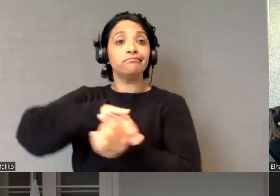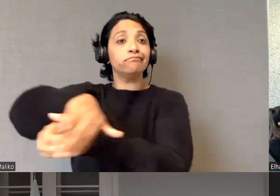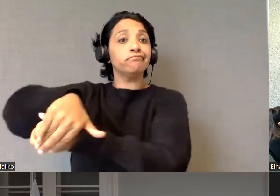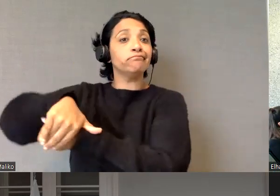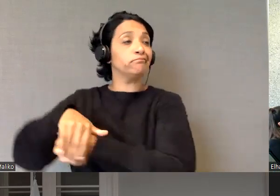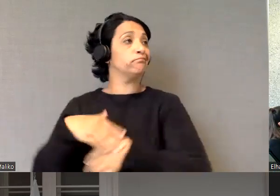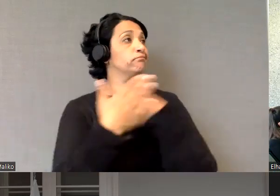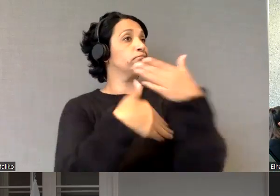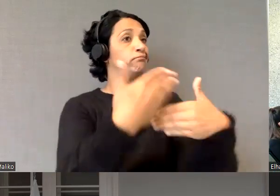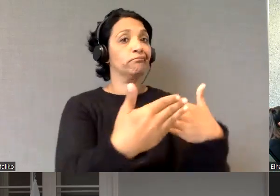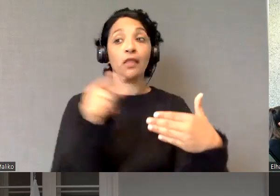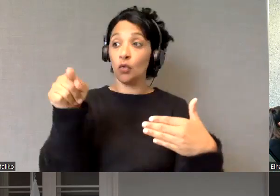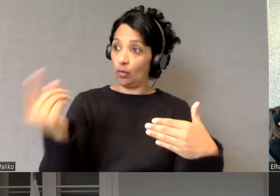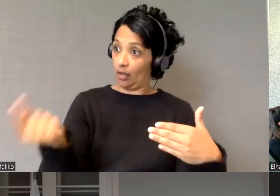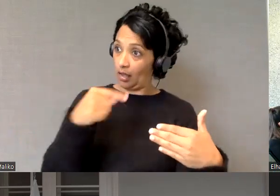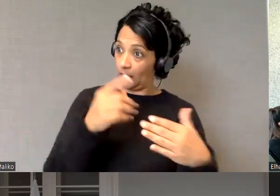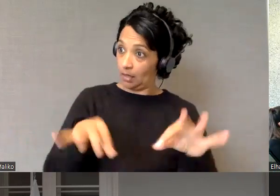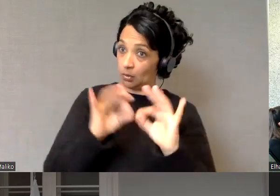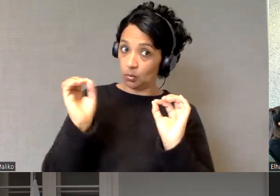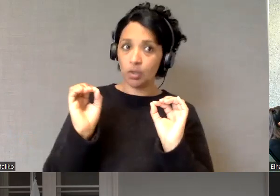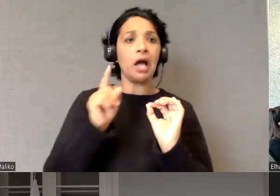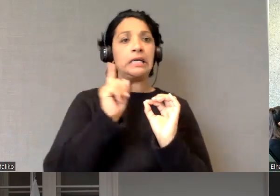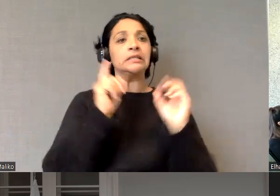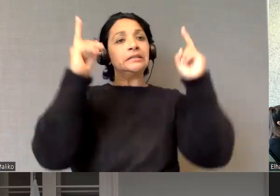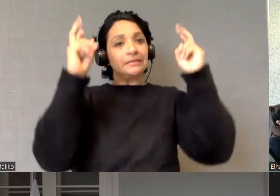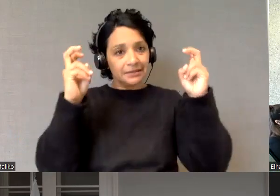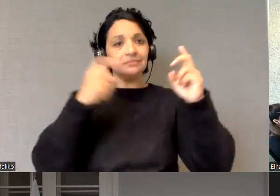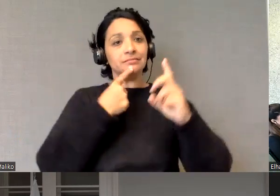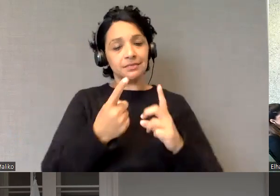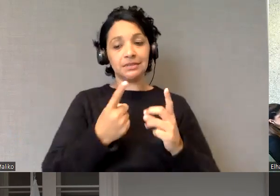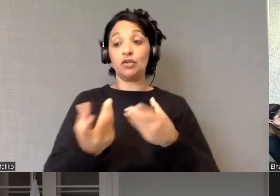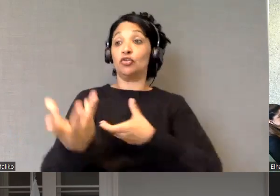This is the essence of knowing about us without us, the CRPD motto, so on and so forth.